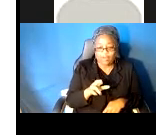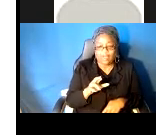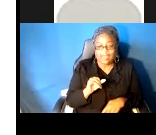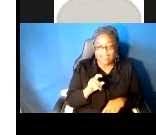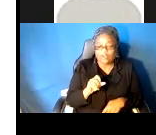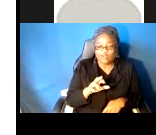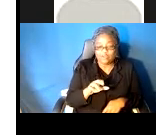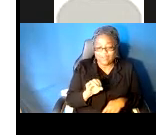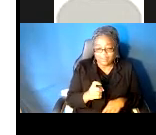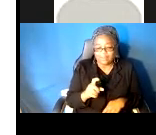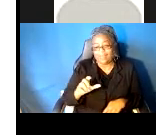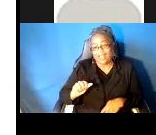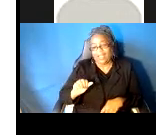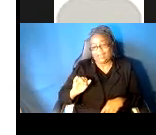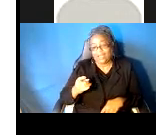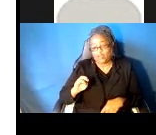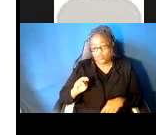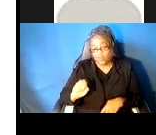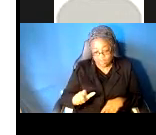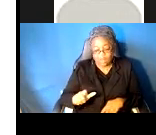Intersex, Asexual, Agender, Two-Spirit.